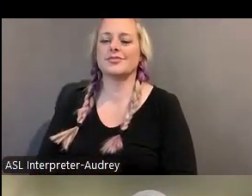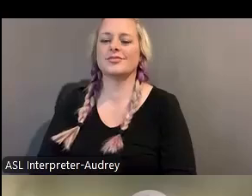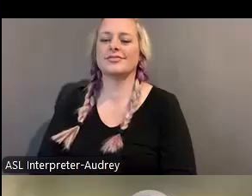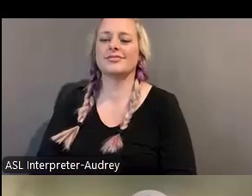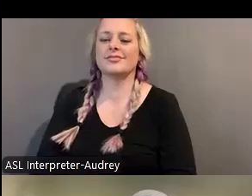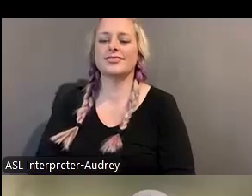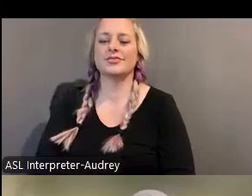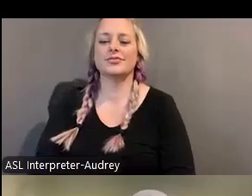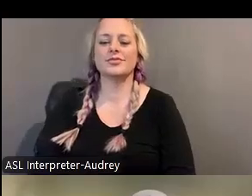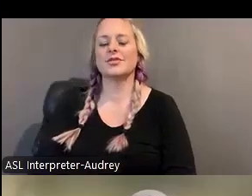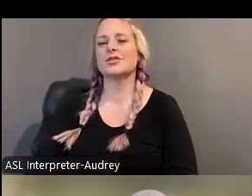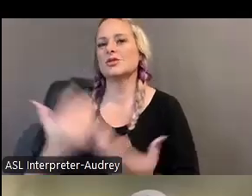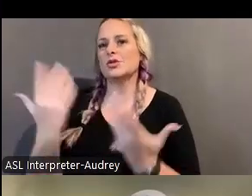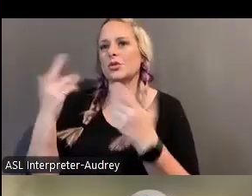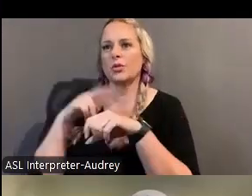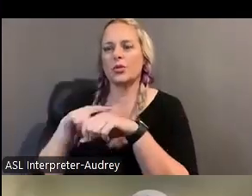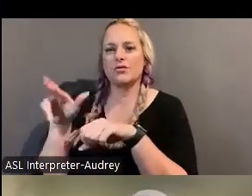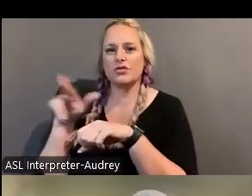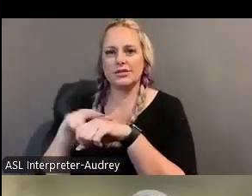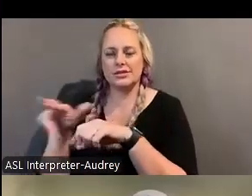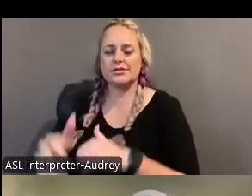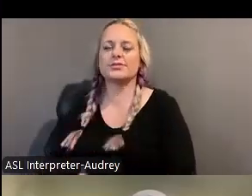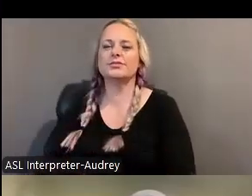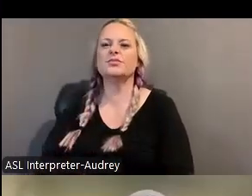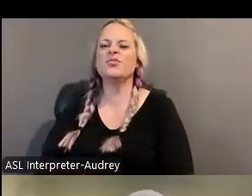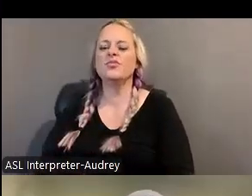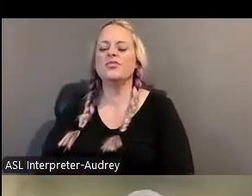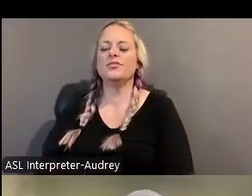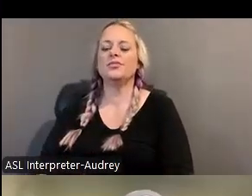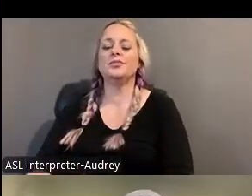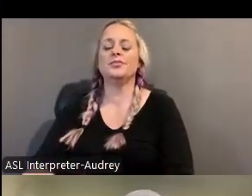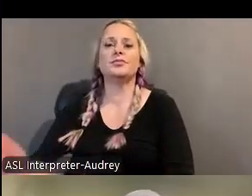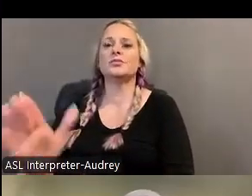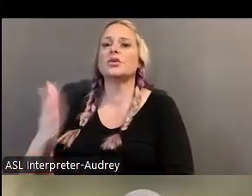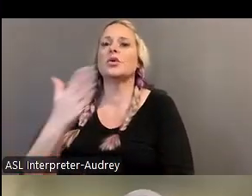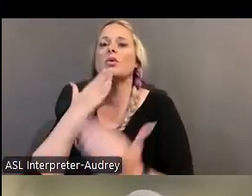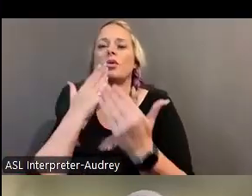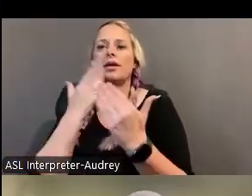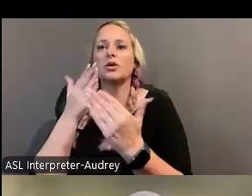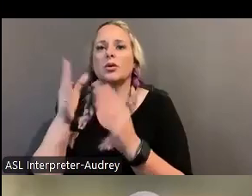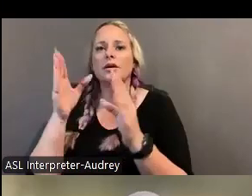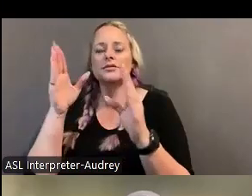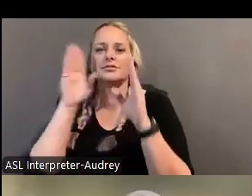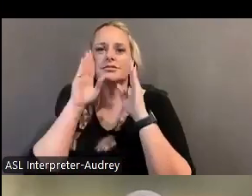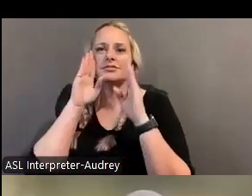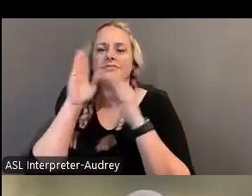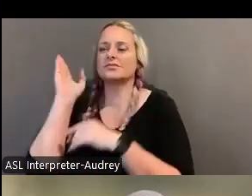presentation. Next slide. And I really thank you all for listening to this presentation, and I look